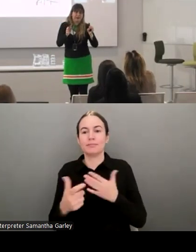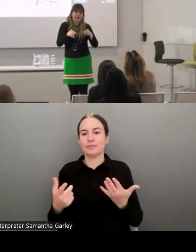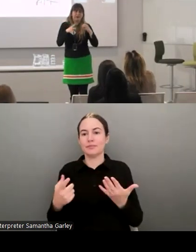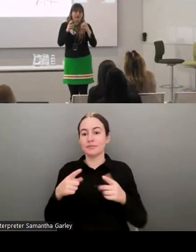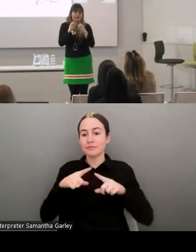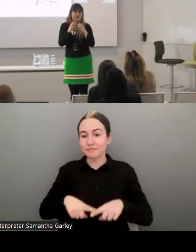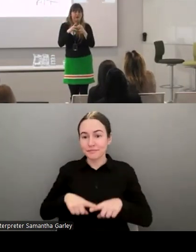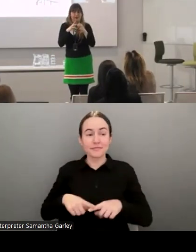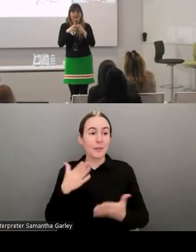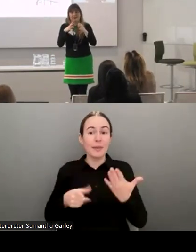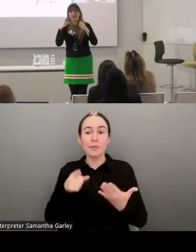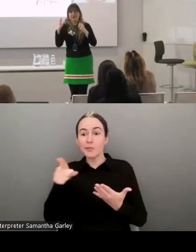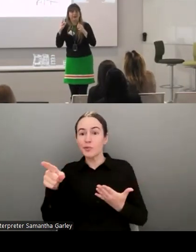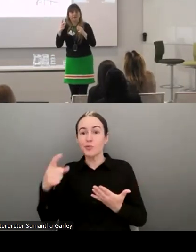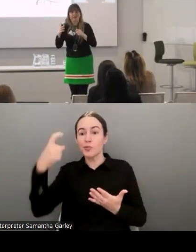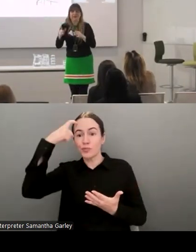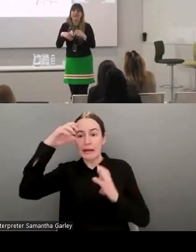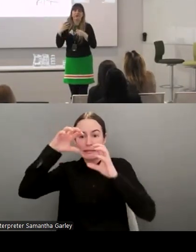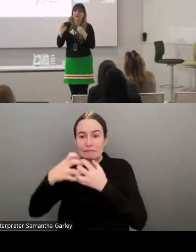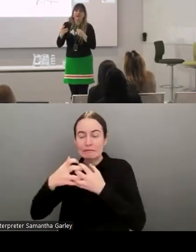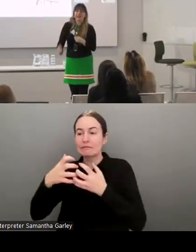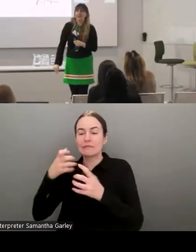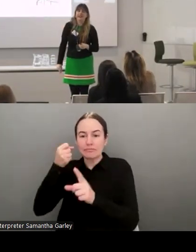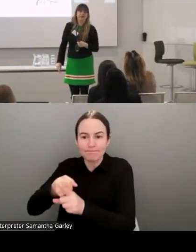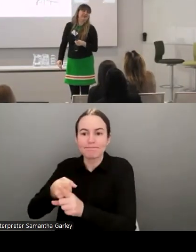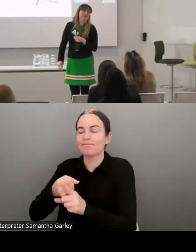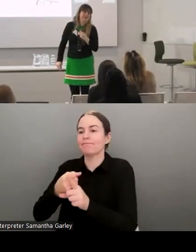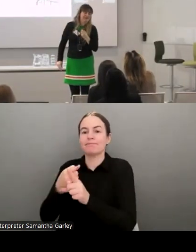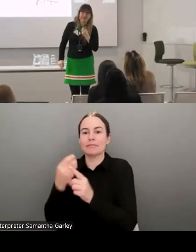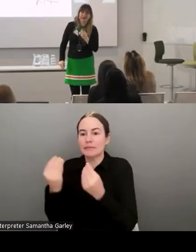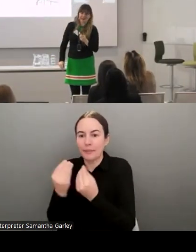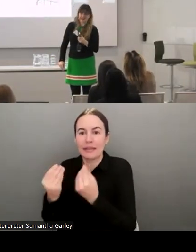but because your brain is developed, then it wouldn't like to be quite the same.